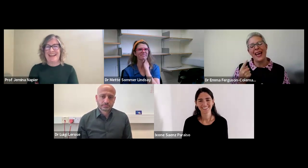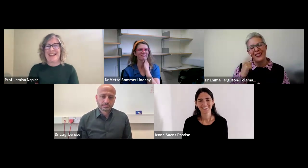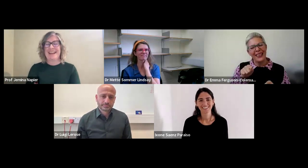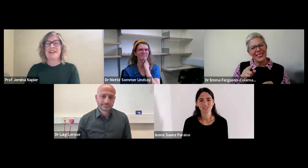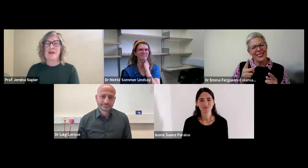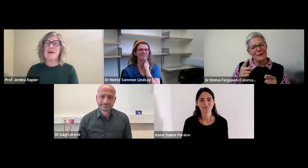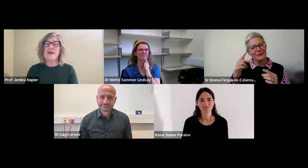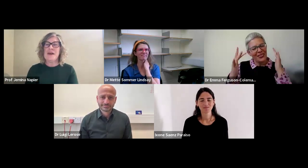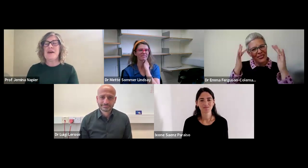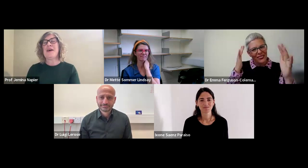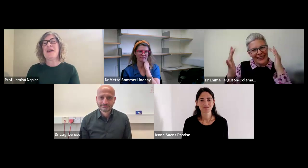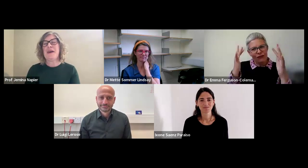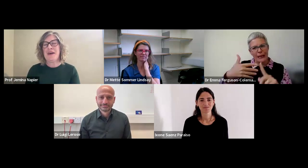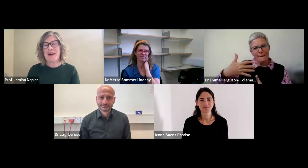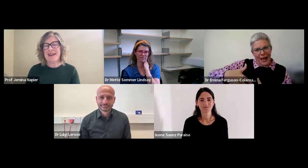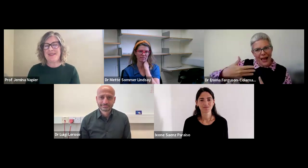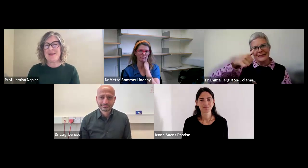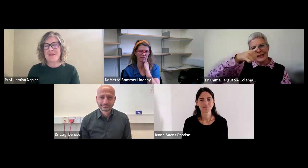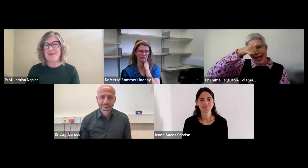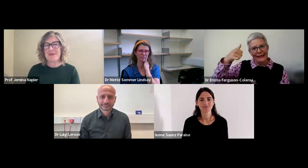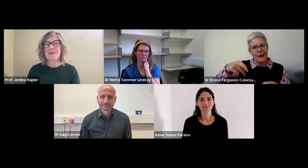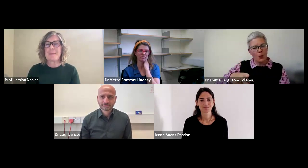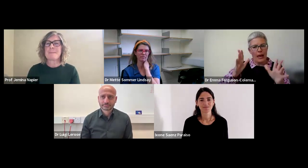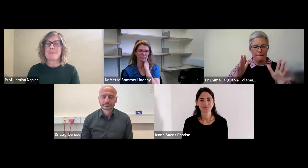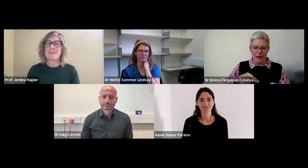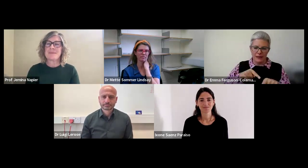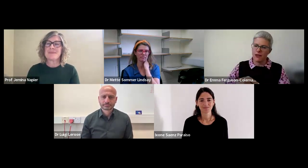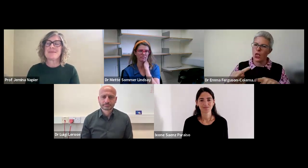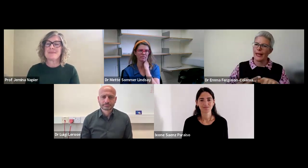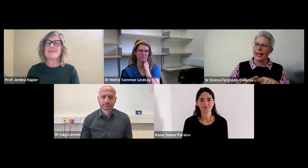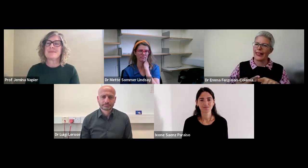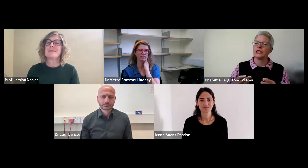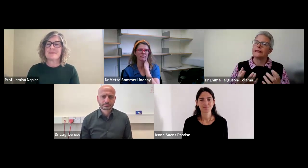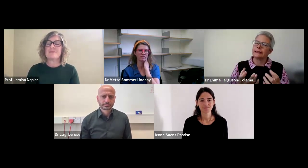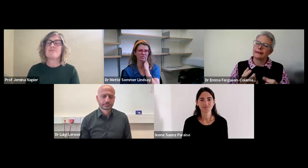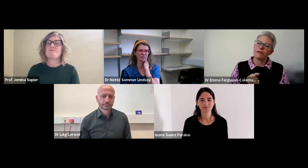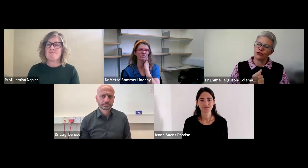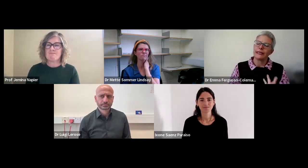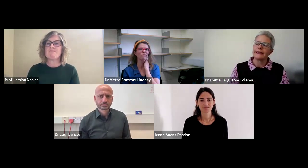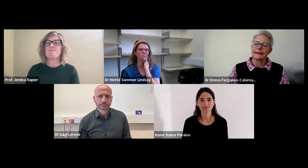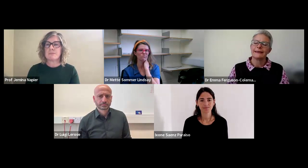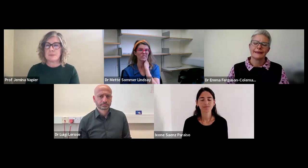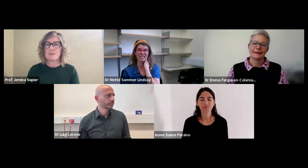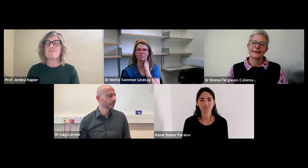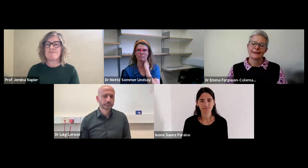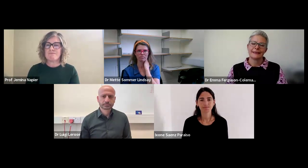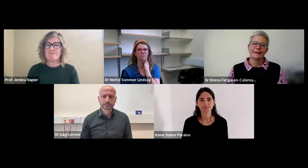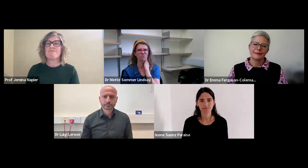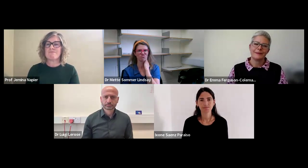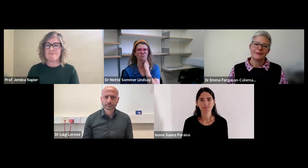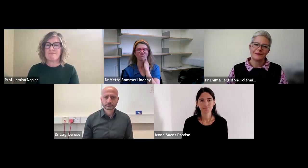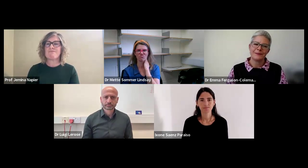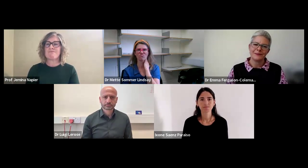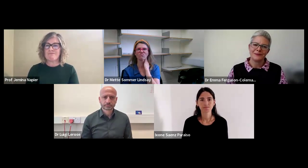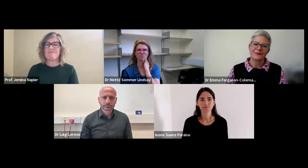record after the videotape) So that the academic way -- the theory and the background is forced